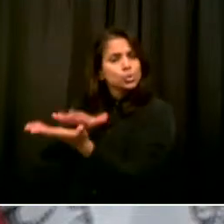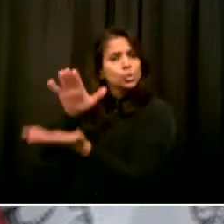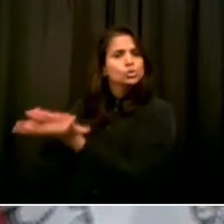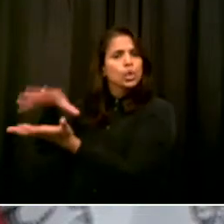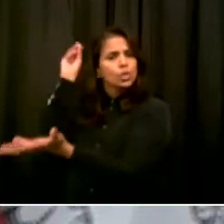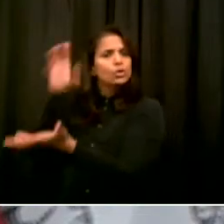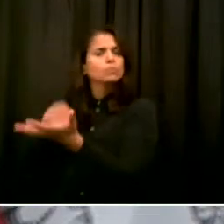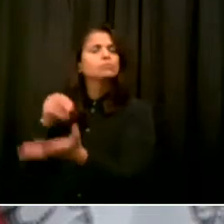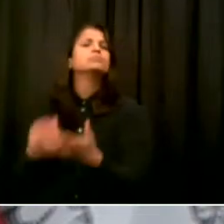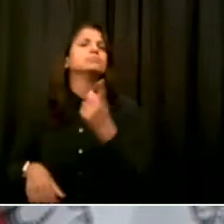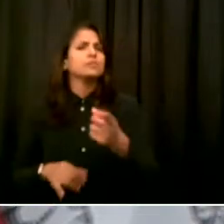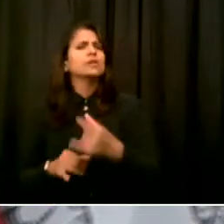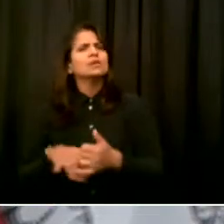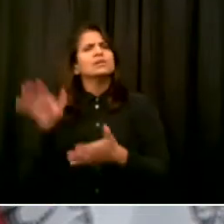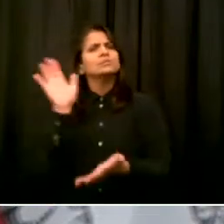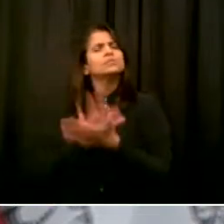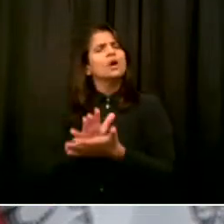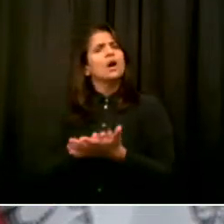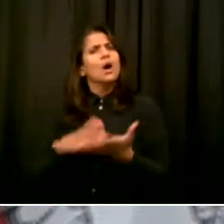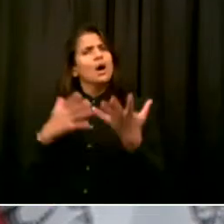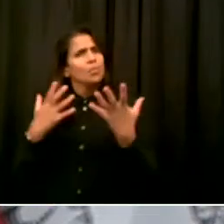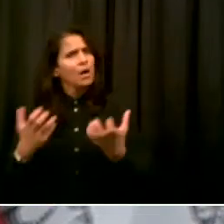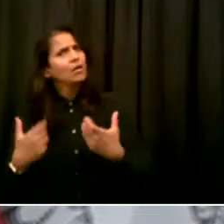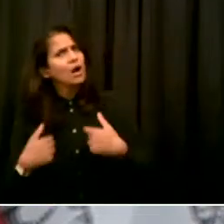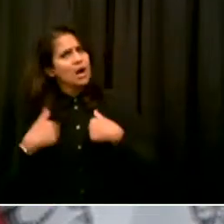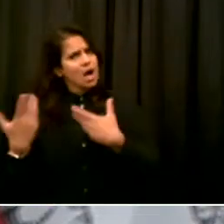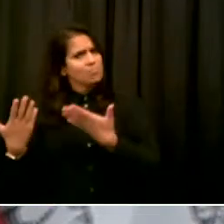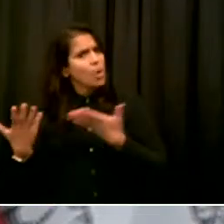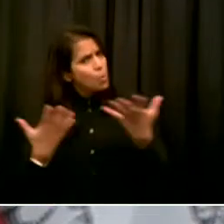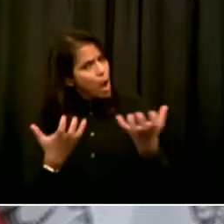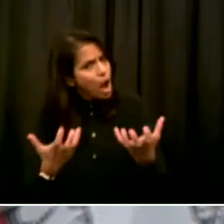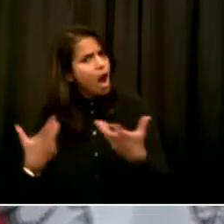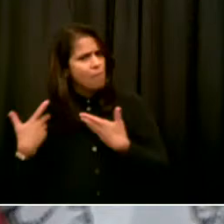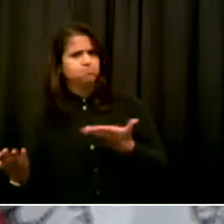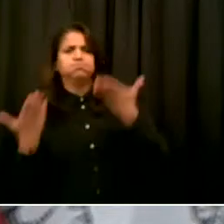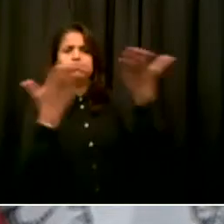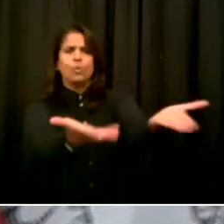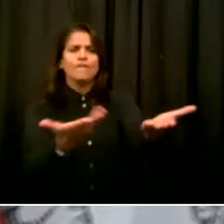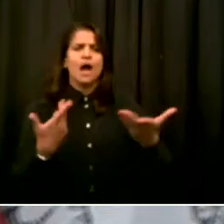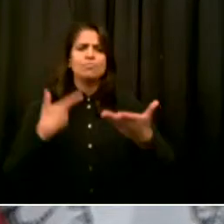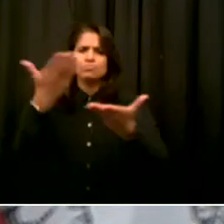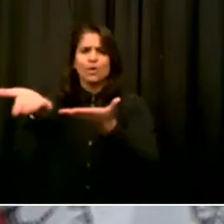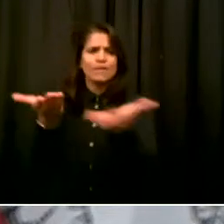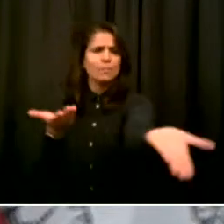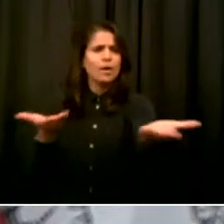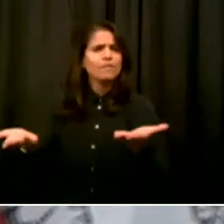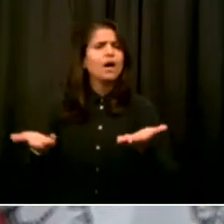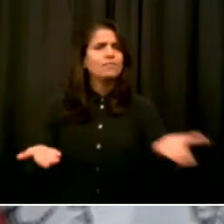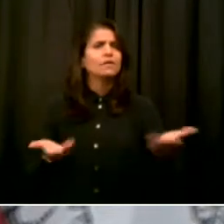WE WILL HAVE IT AVAVAIBLALELE WE WILL MAKE SURE IT IS AS GOOD AS IT CAN POSSIBLY BE. FOR